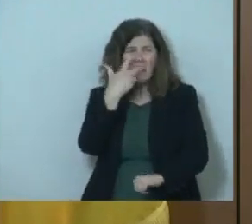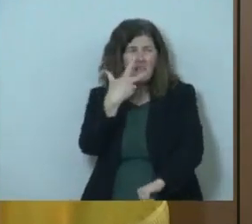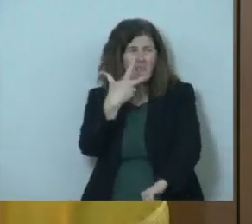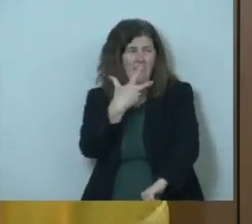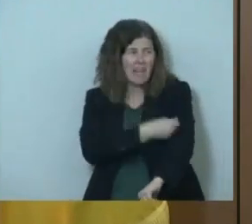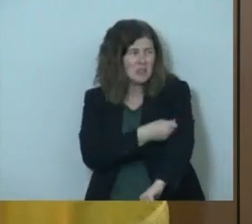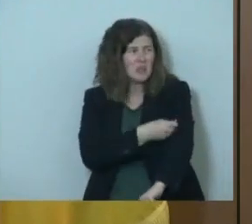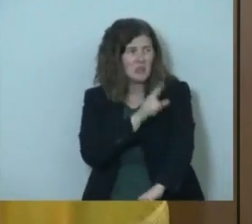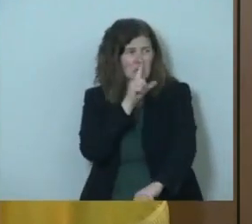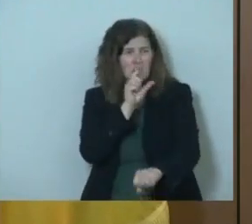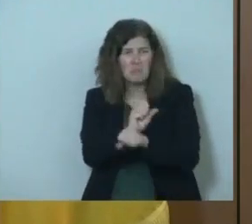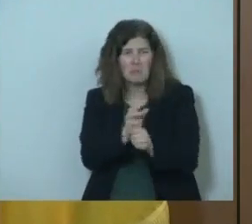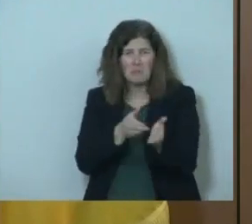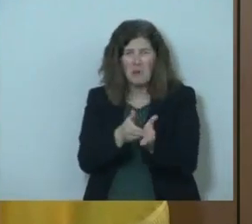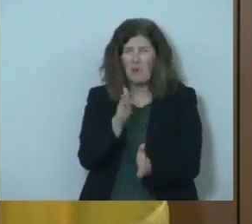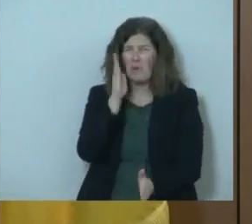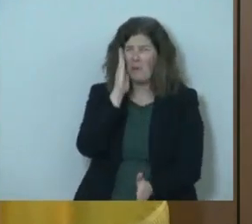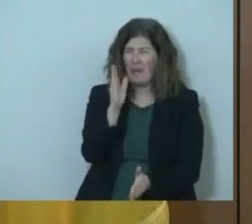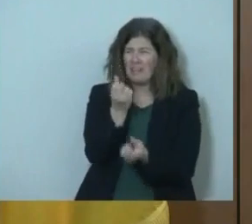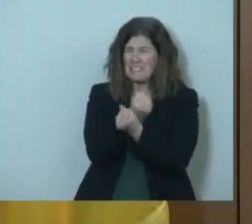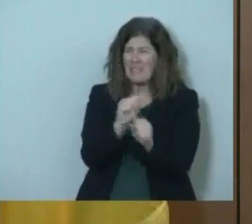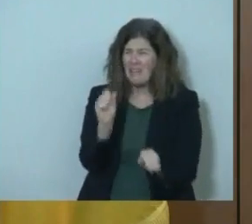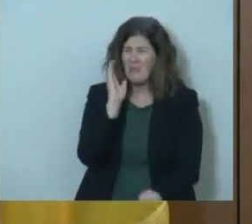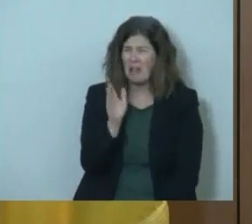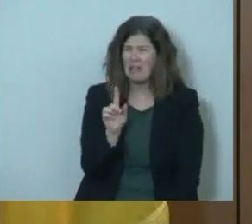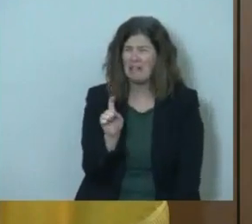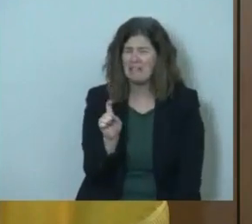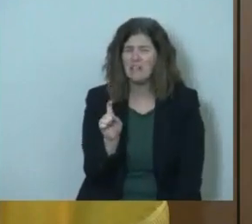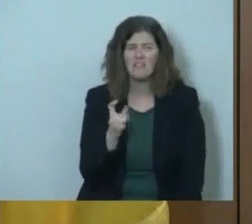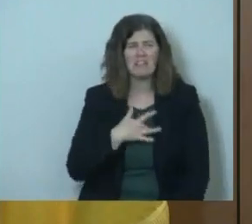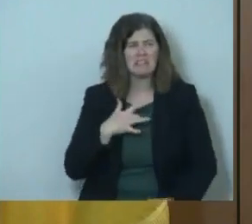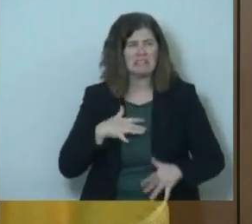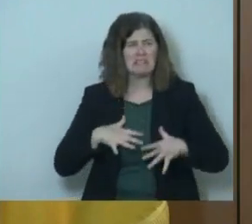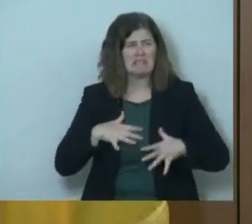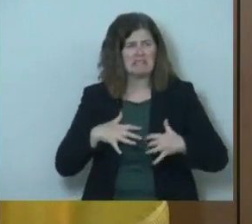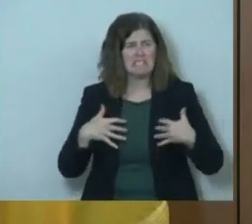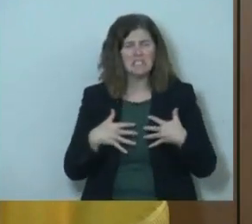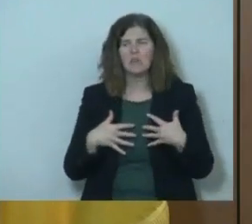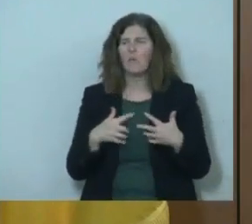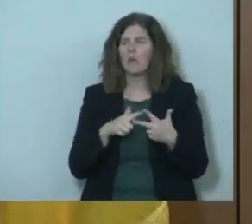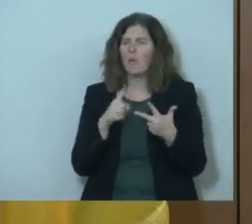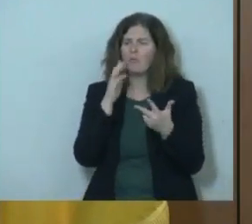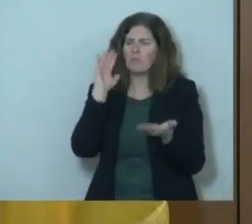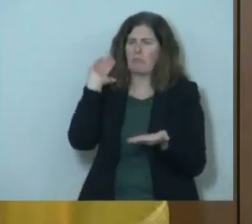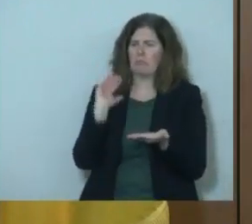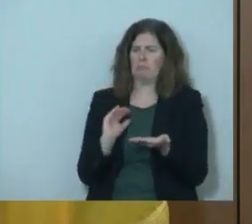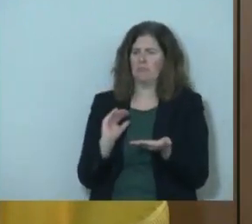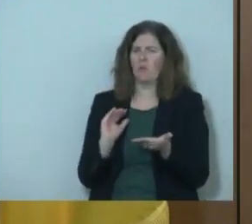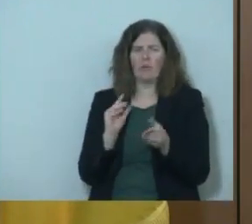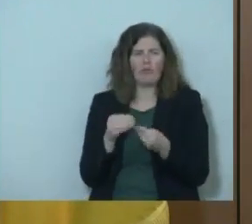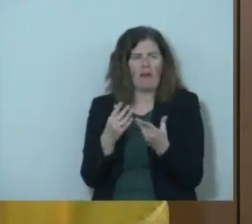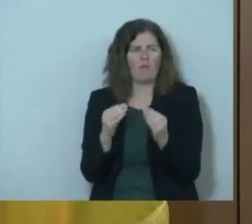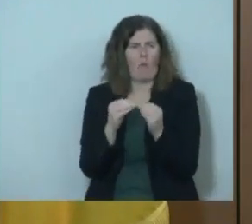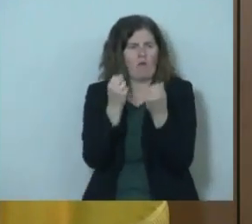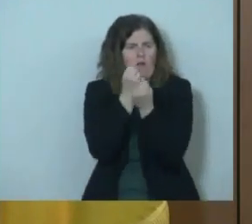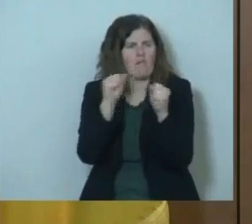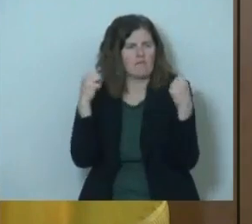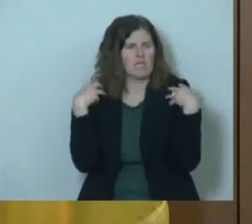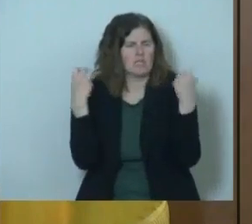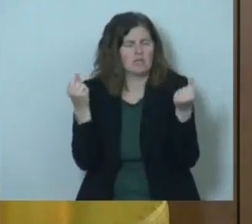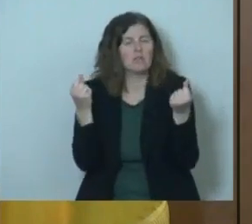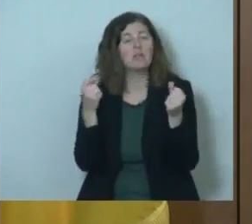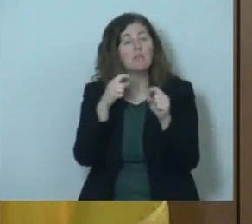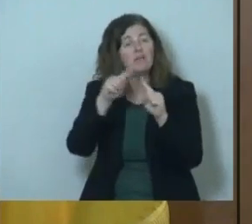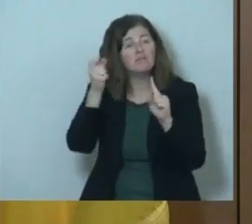AND A SENSE OF HOPELESSNESS ABOUT, IF WE DON’T HAVE A VACCINE, IS IT EVERY -- IS IT EVER GOING TO BE SAFE?